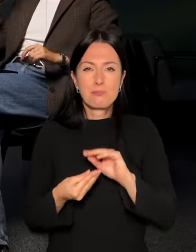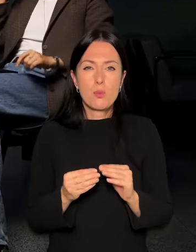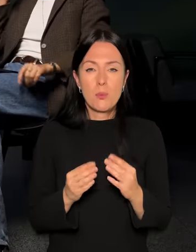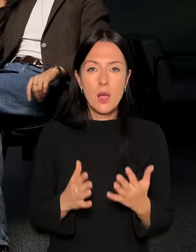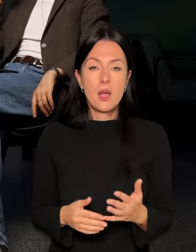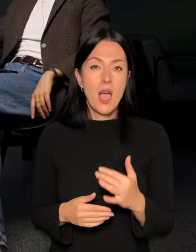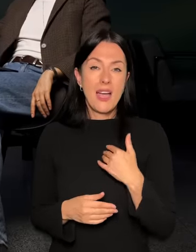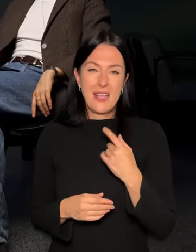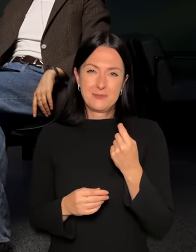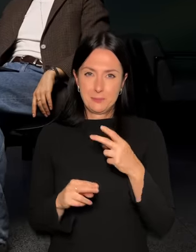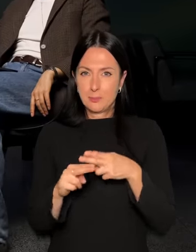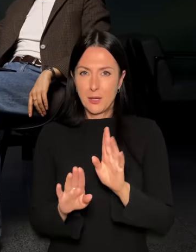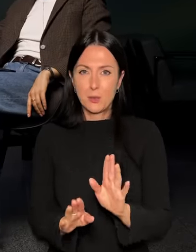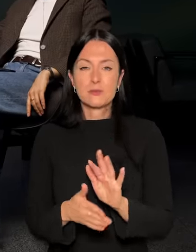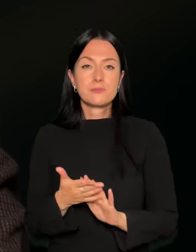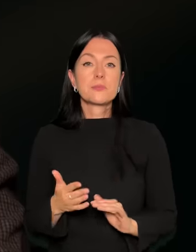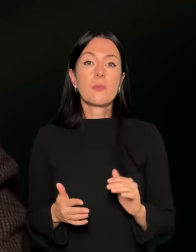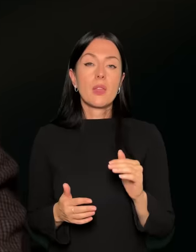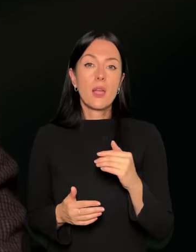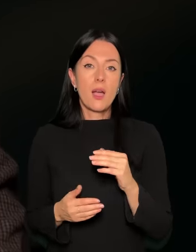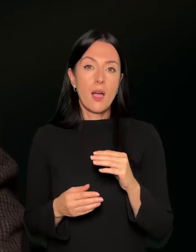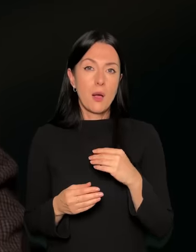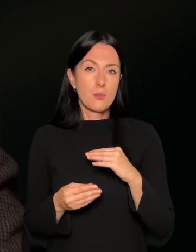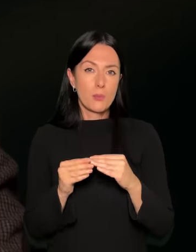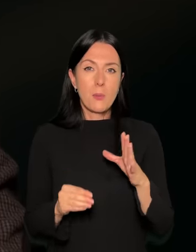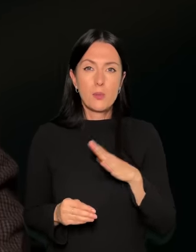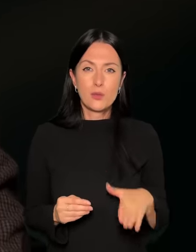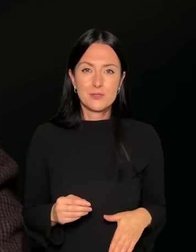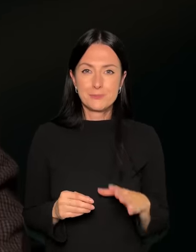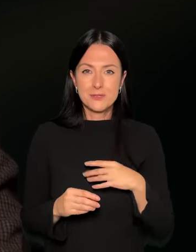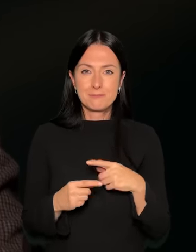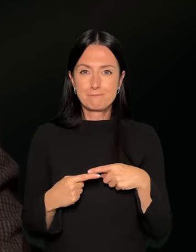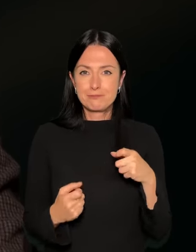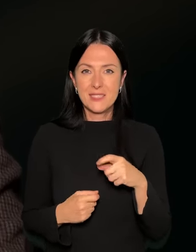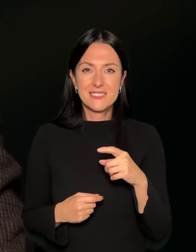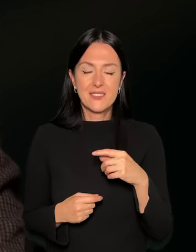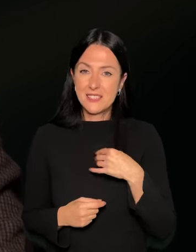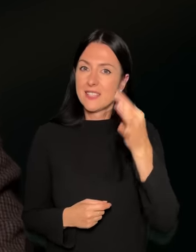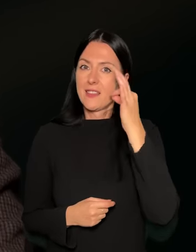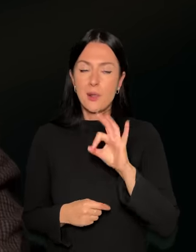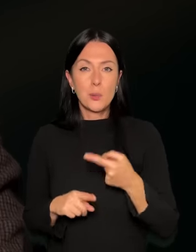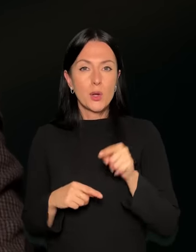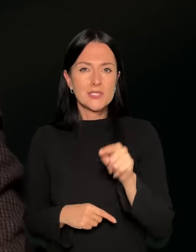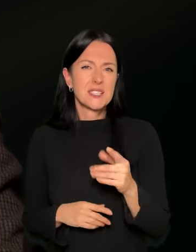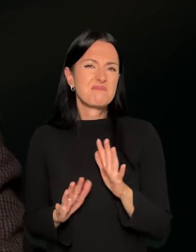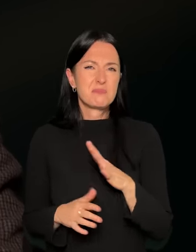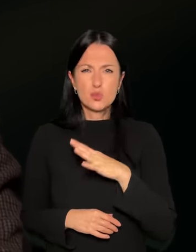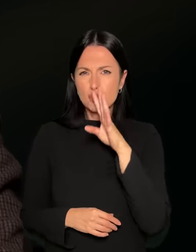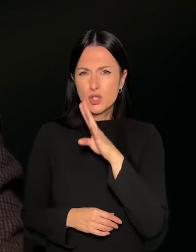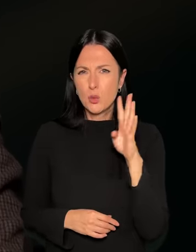I'm sorry to interrupt, but I once had a problem with a torn ligament in my leg. I remember it just now. It was about four years ago.